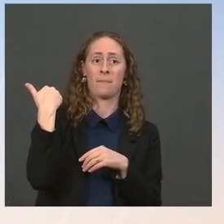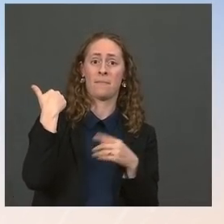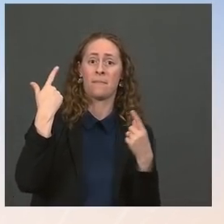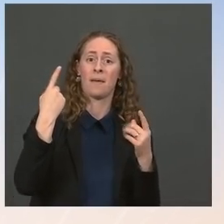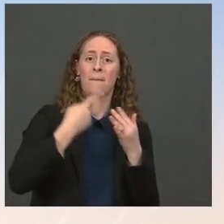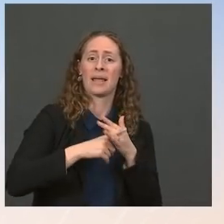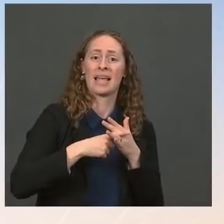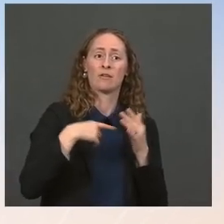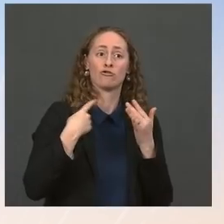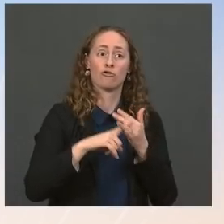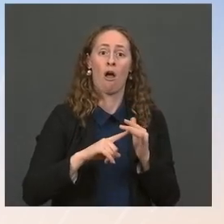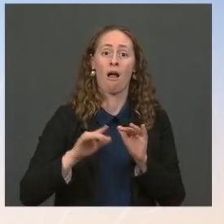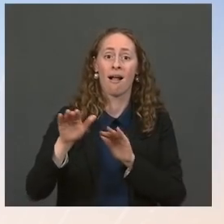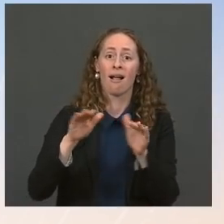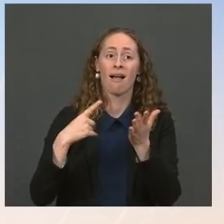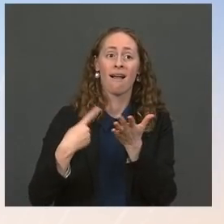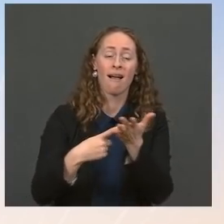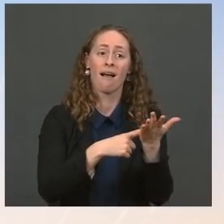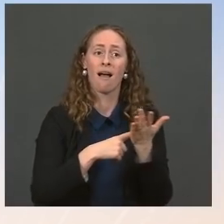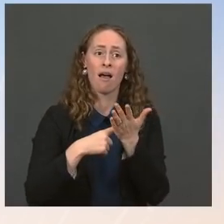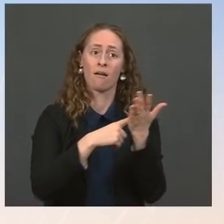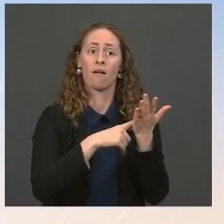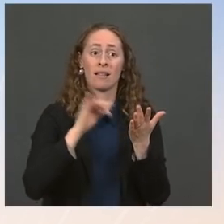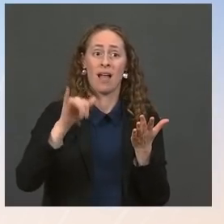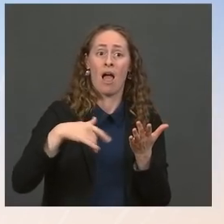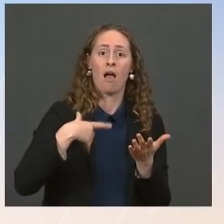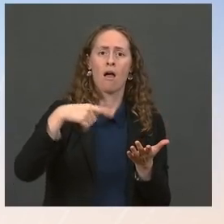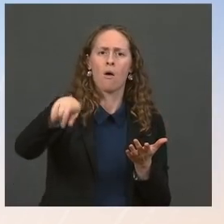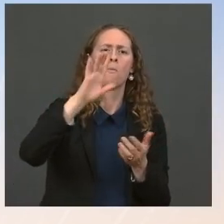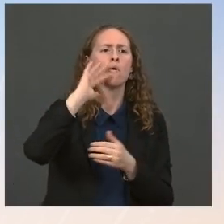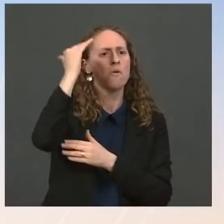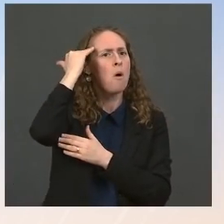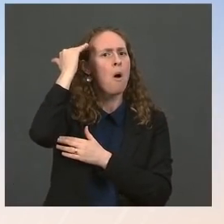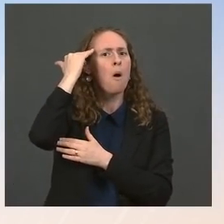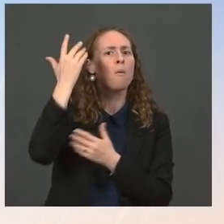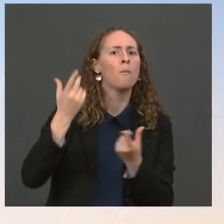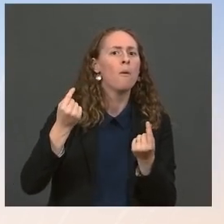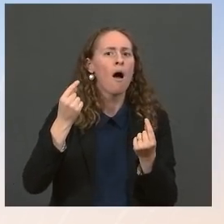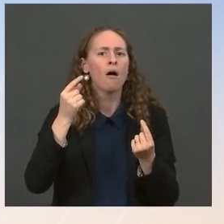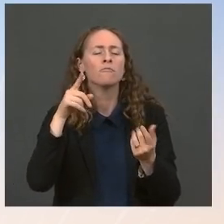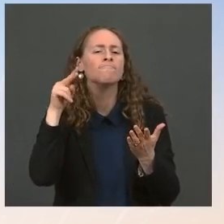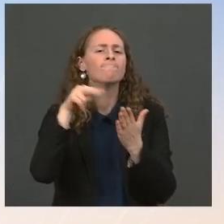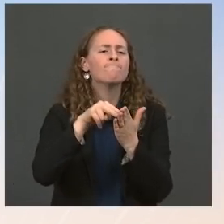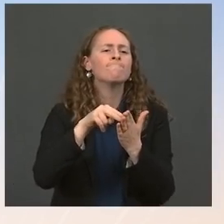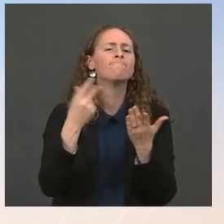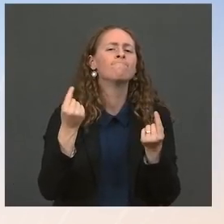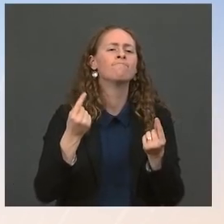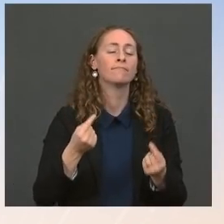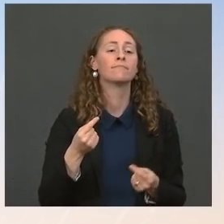you will know what you're looking for. The Commission on Supreme Court is a group of about 30 members